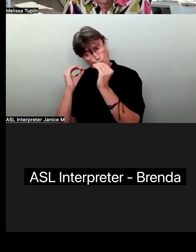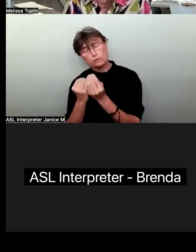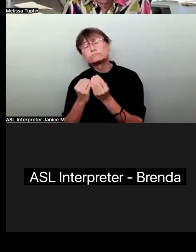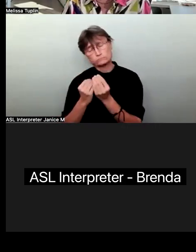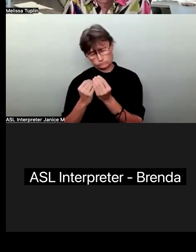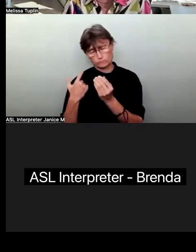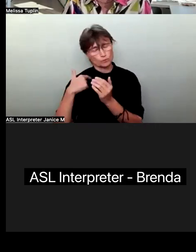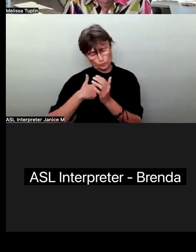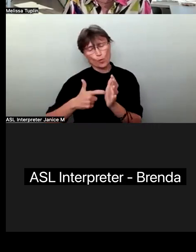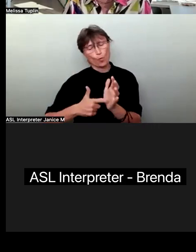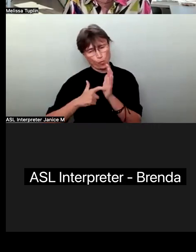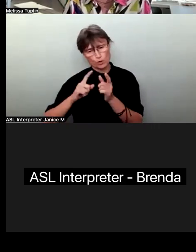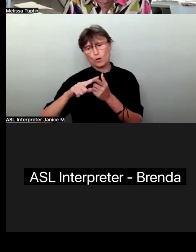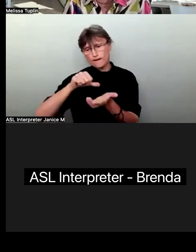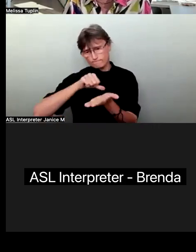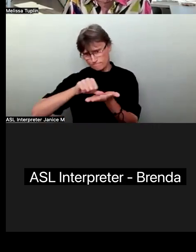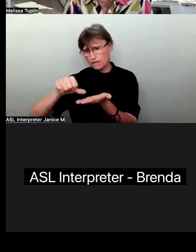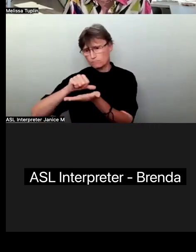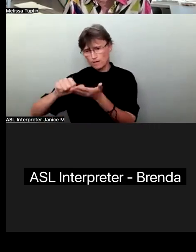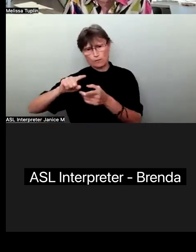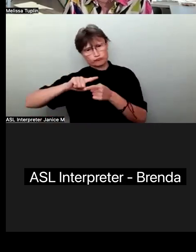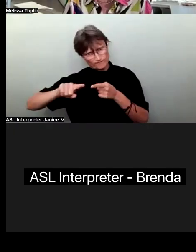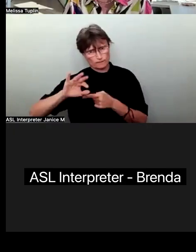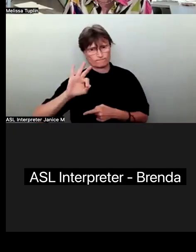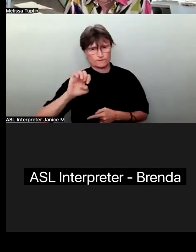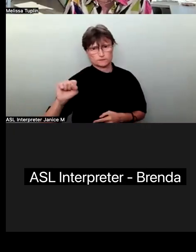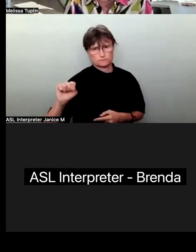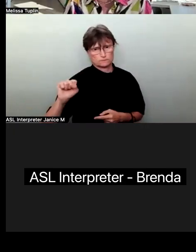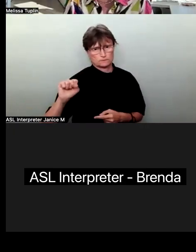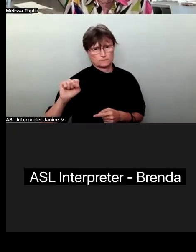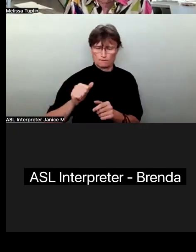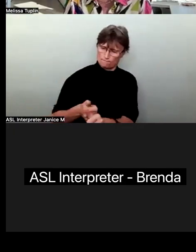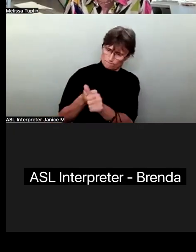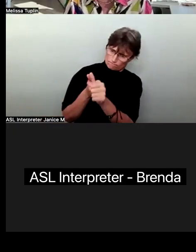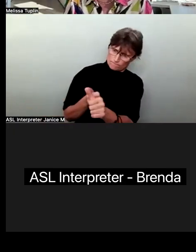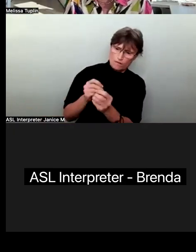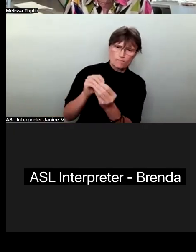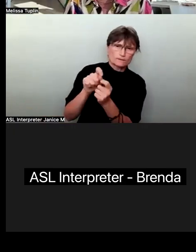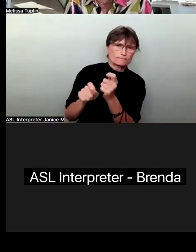to pay professional artist fees according to their appropriate industry standard or fee